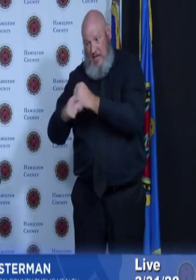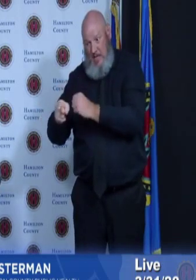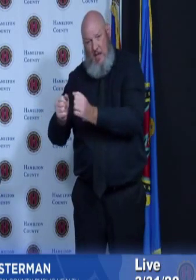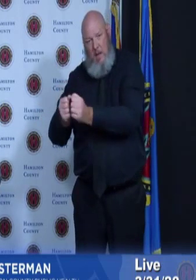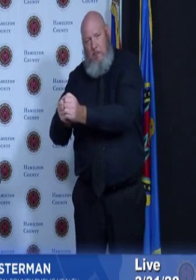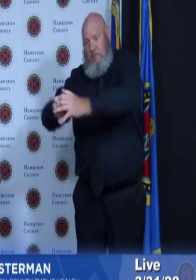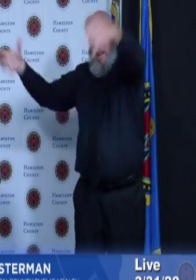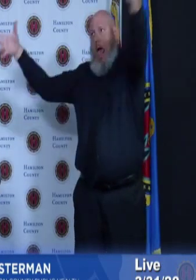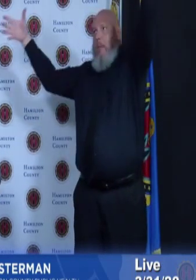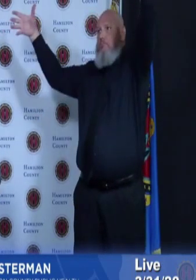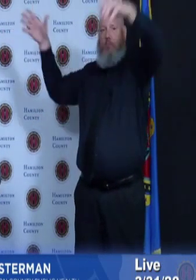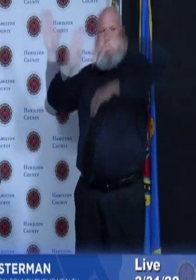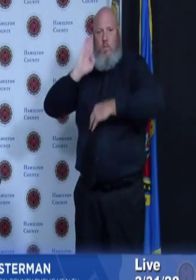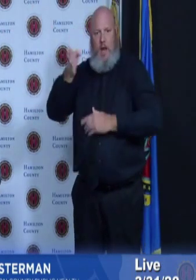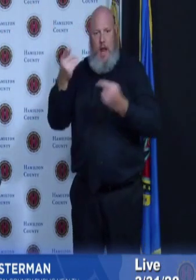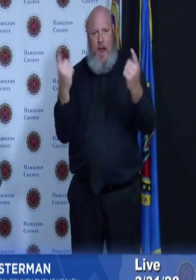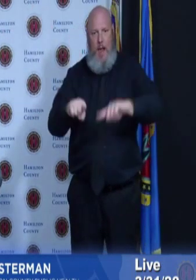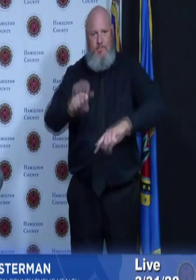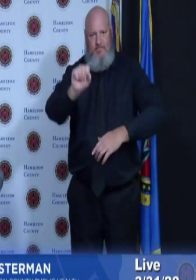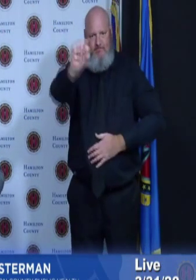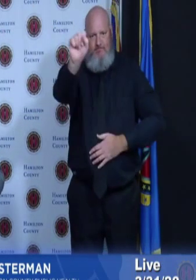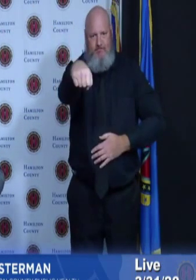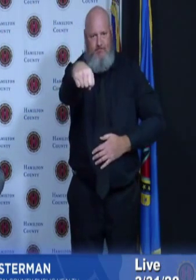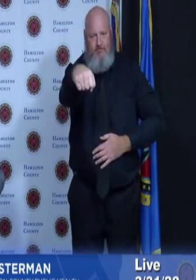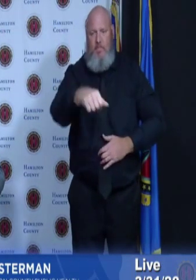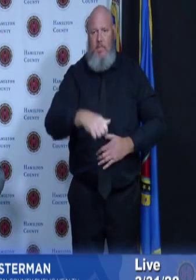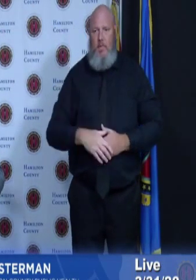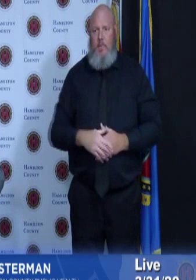you're doing everything within your power and your family's power to create